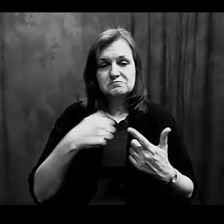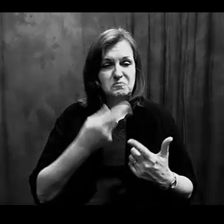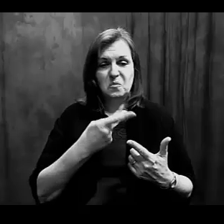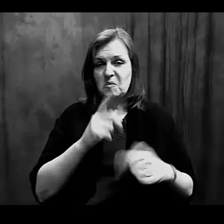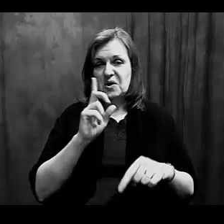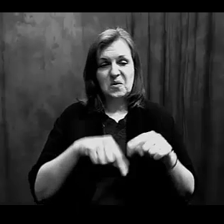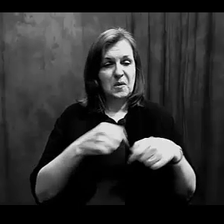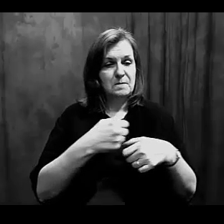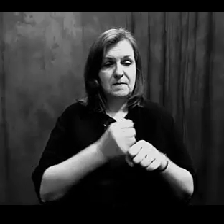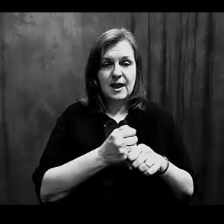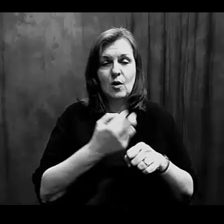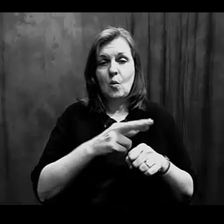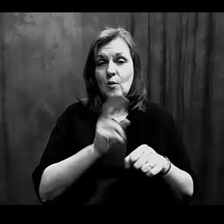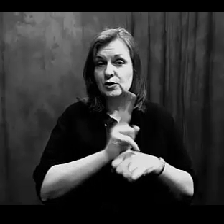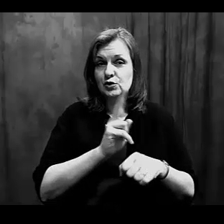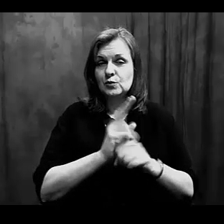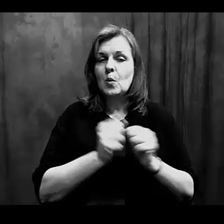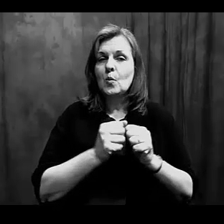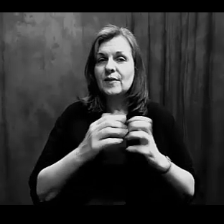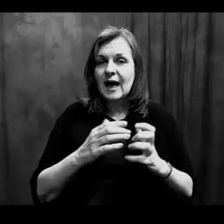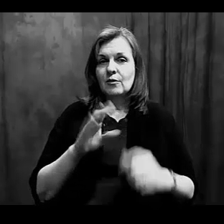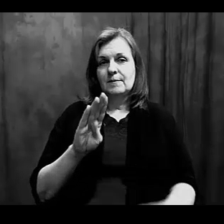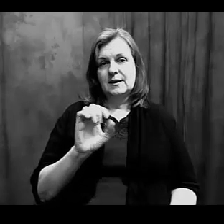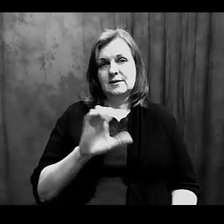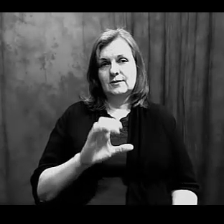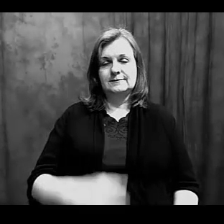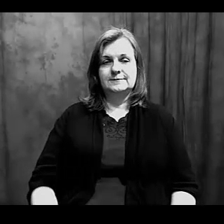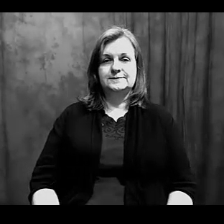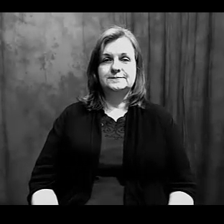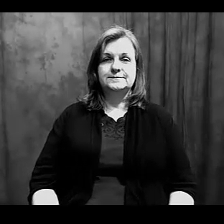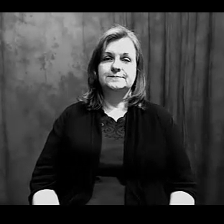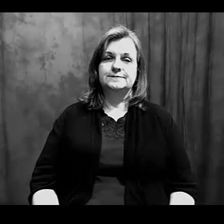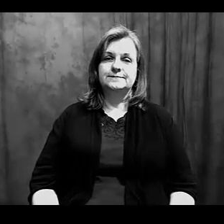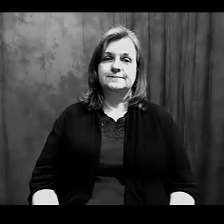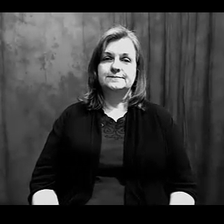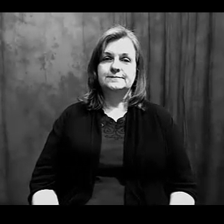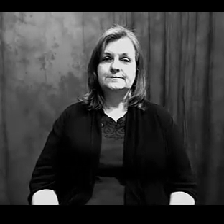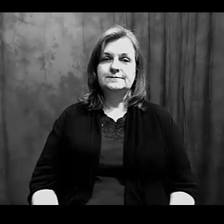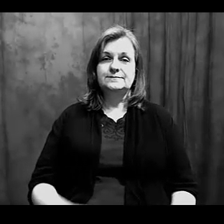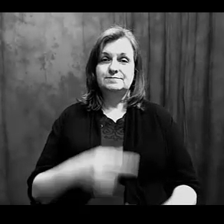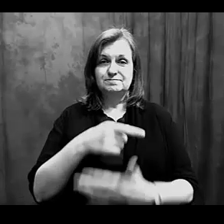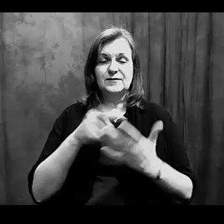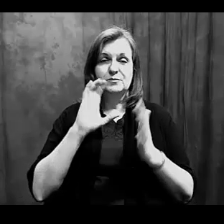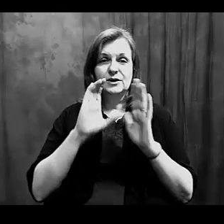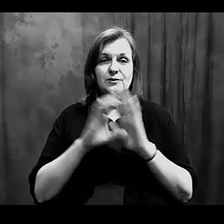that we would not be able to use or make without bacteria